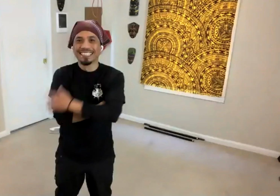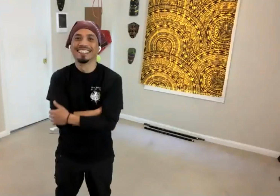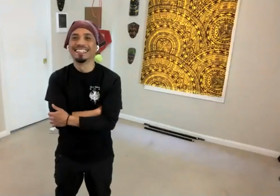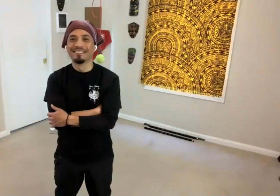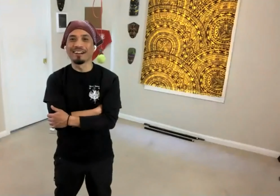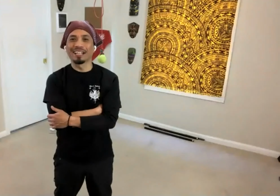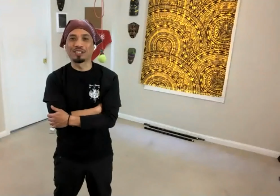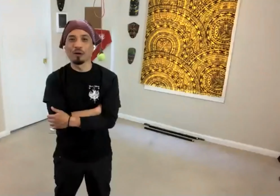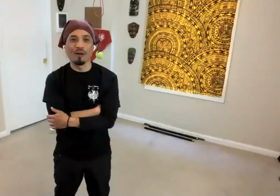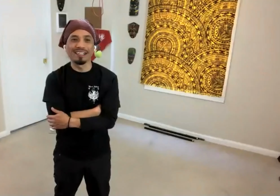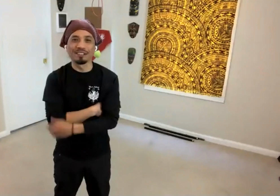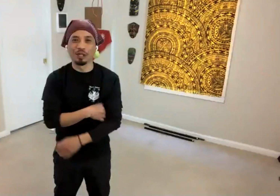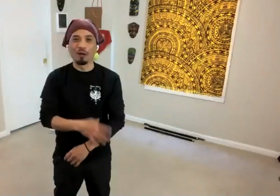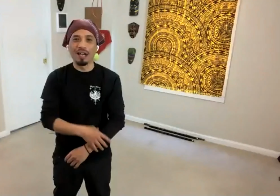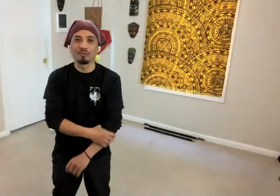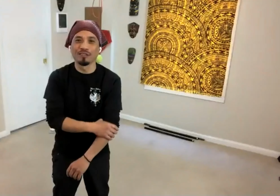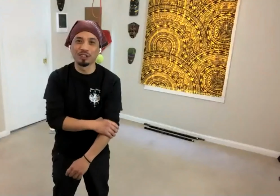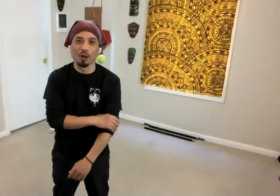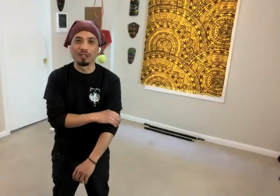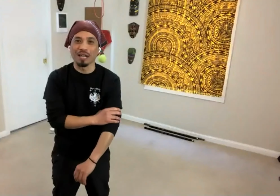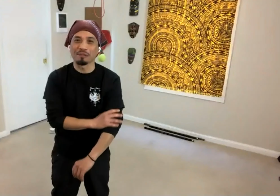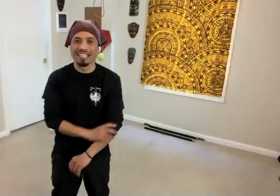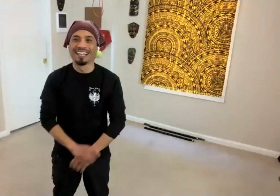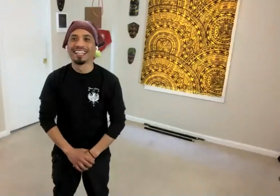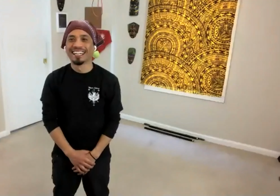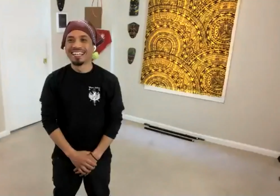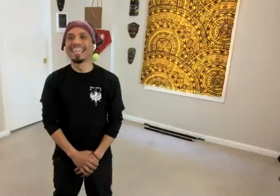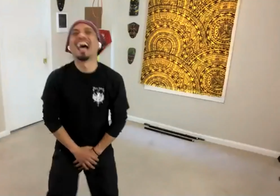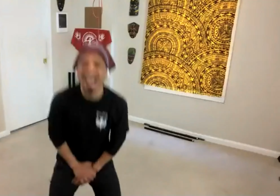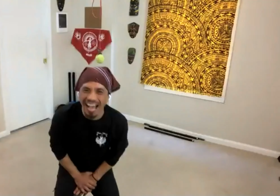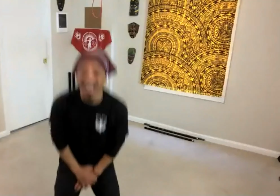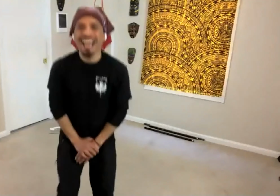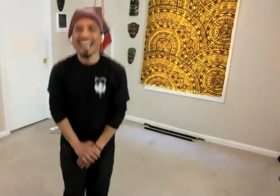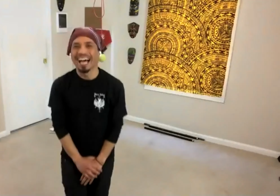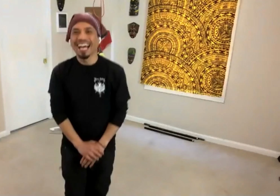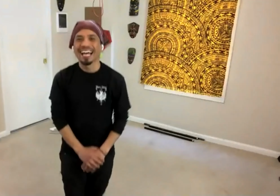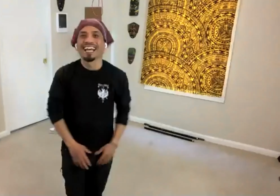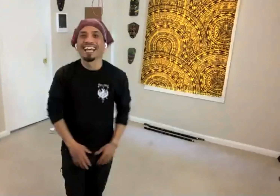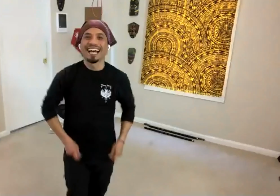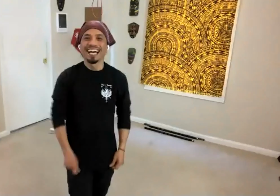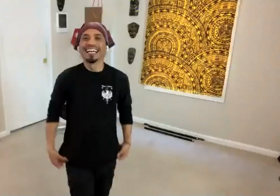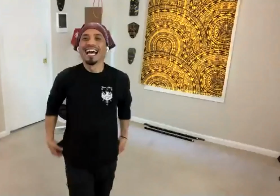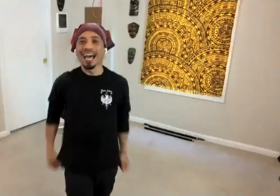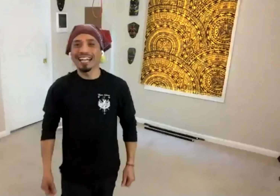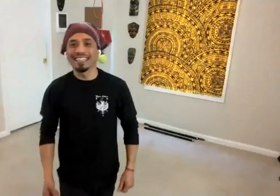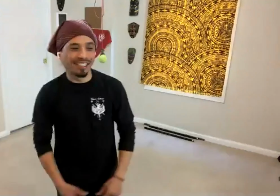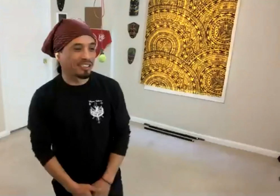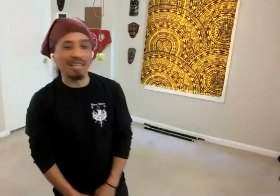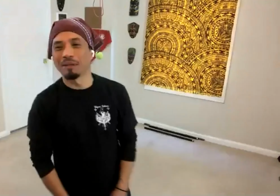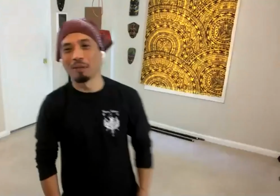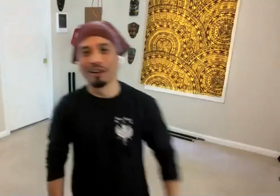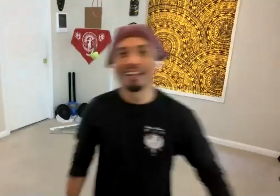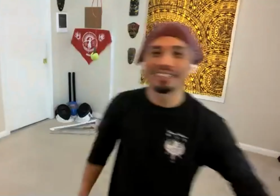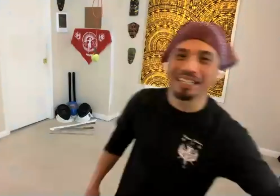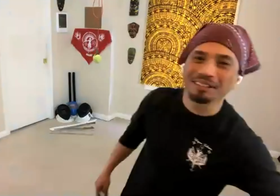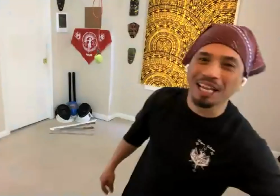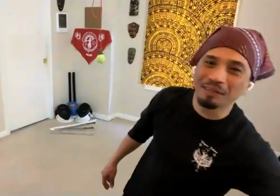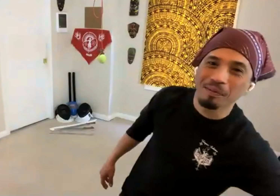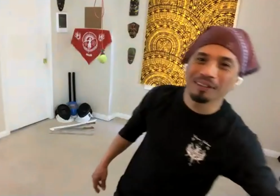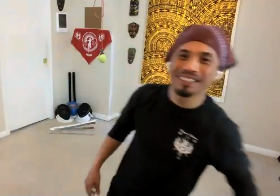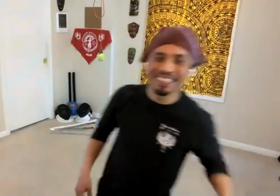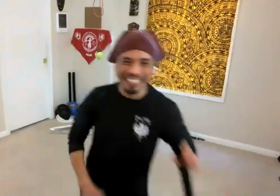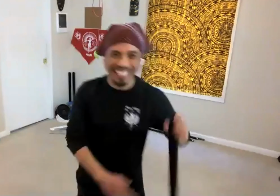WHY NOT JOE?